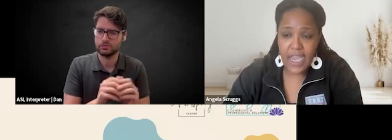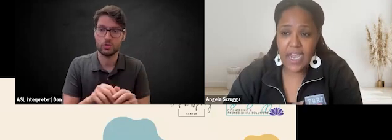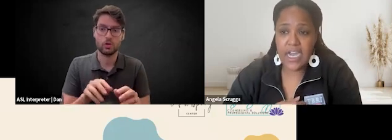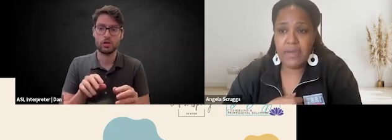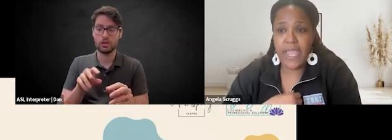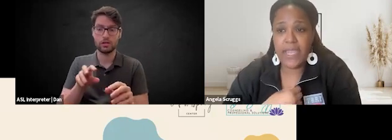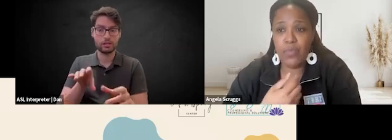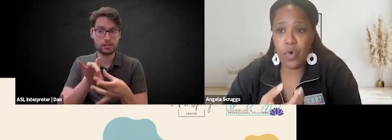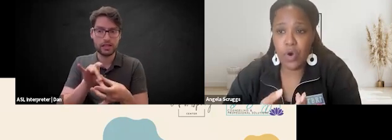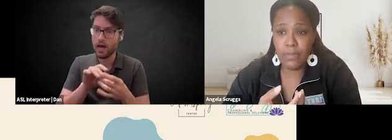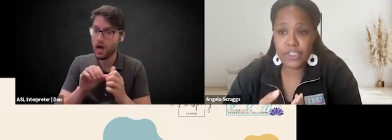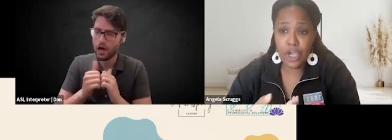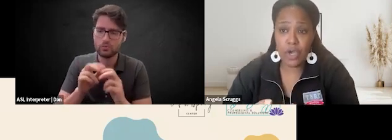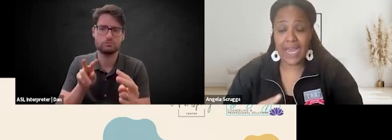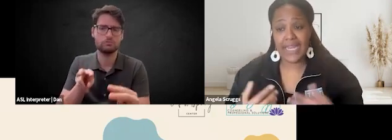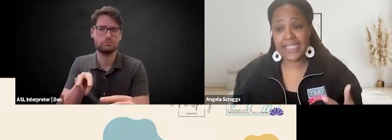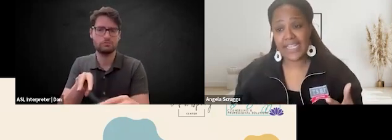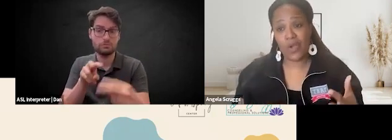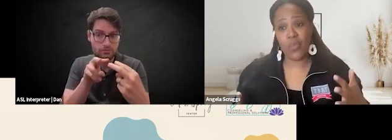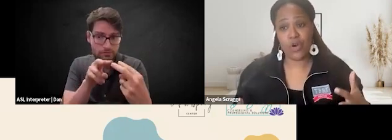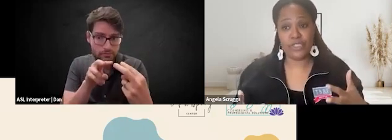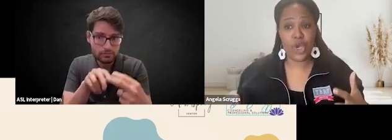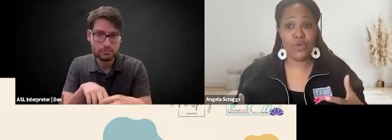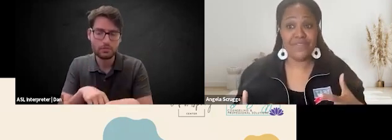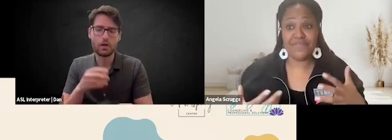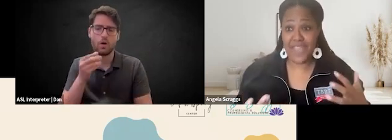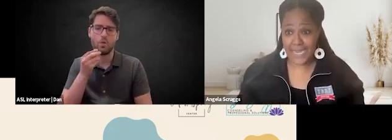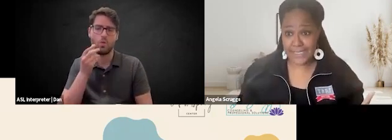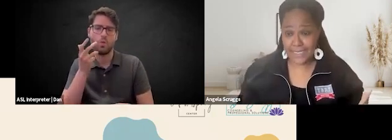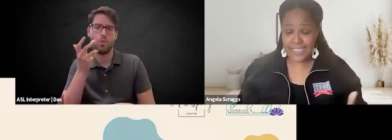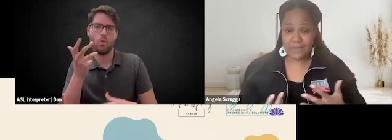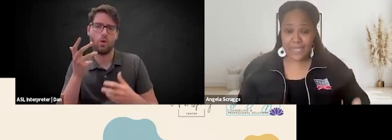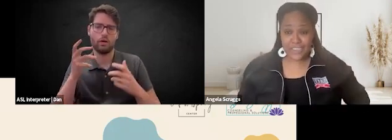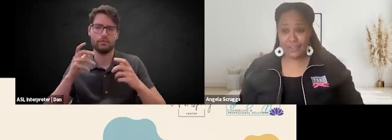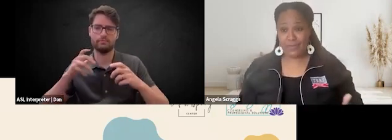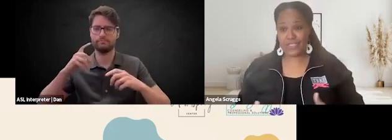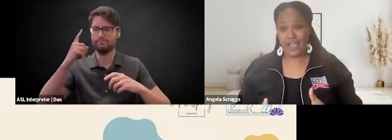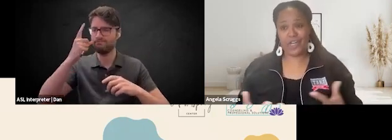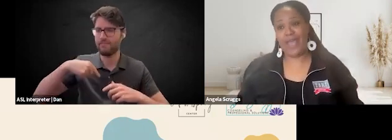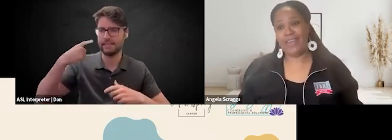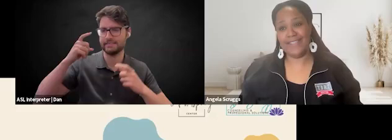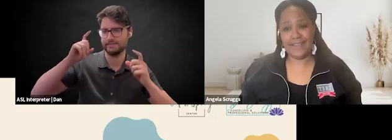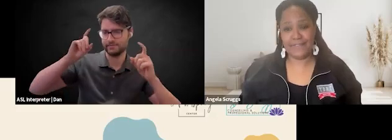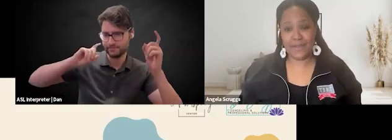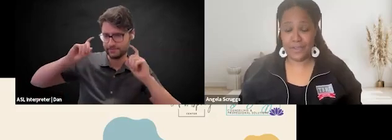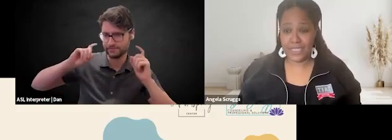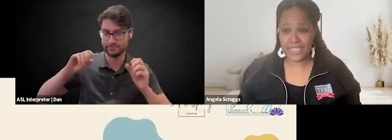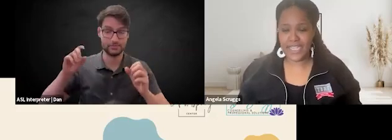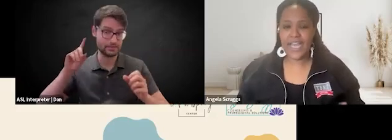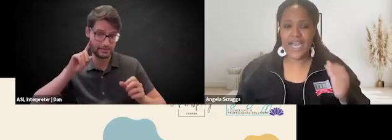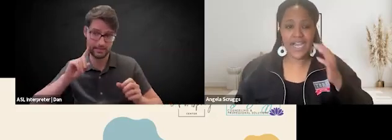um... a warm tone. I like to say a warm tone of face, especially if we're talking about in the Deaf community,